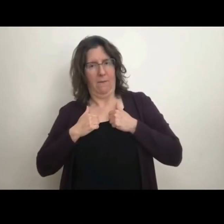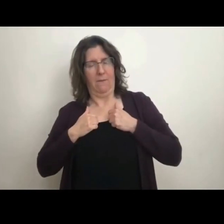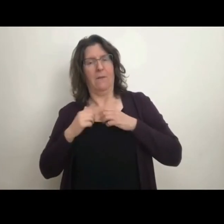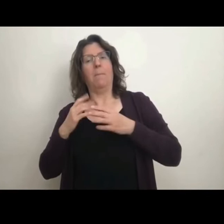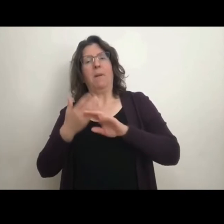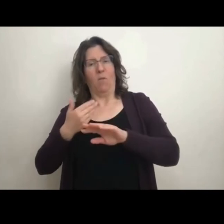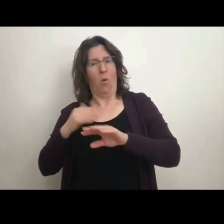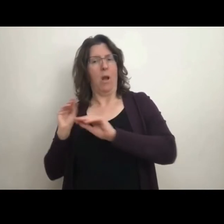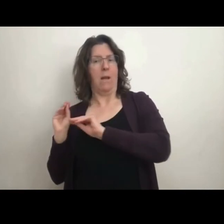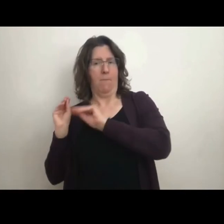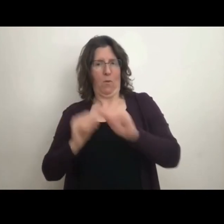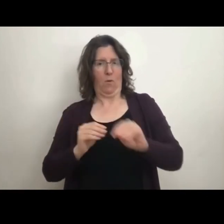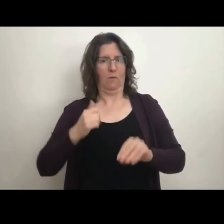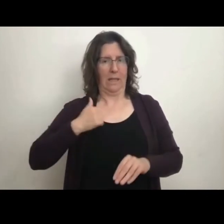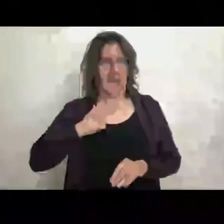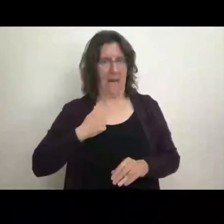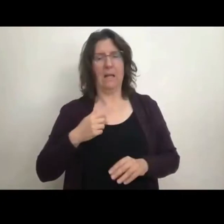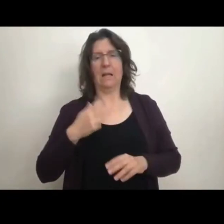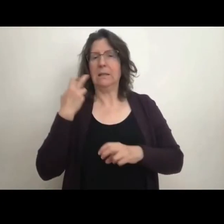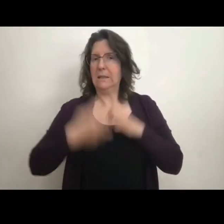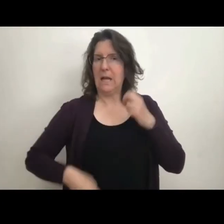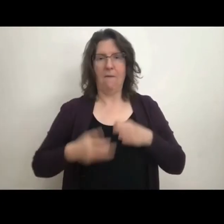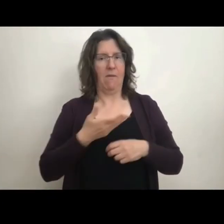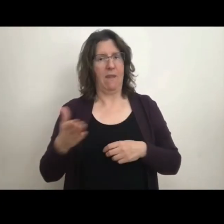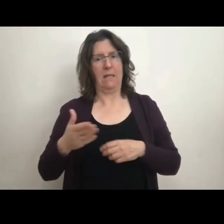The play is about the man's life before he moved to Canada.